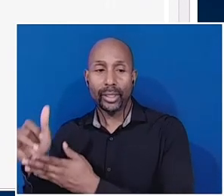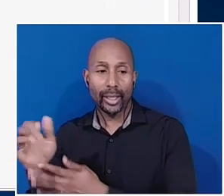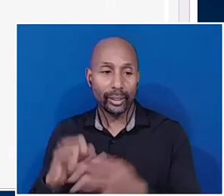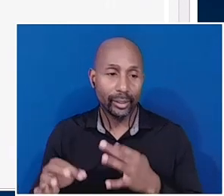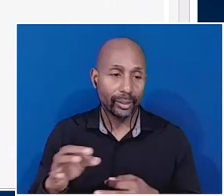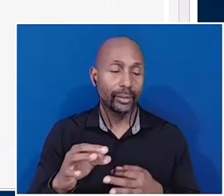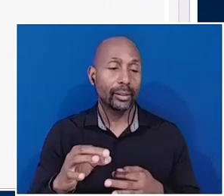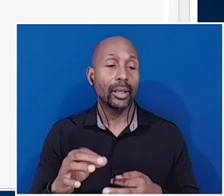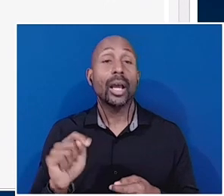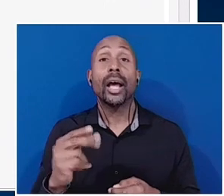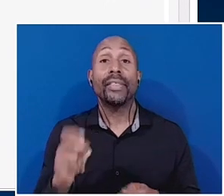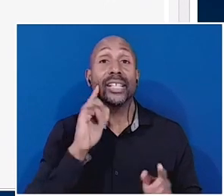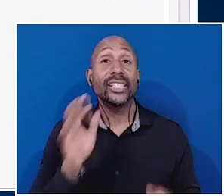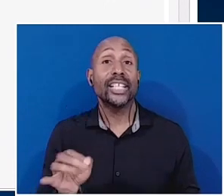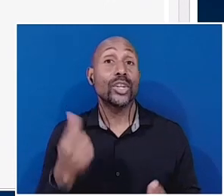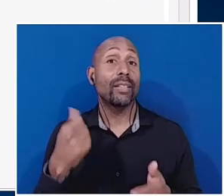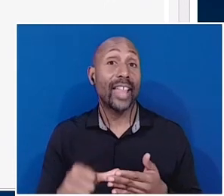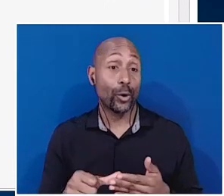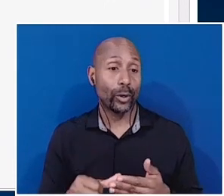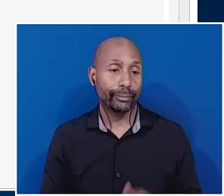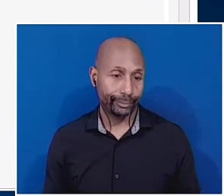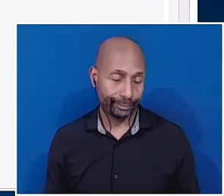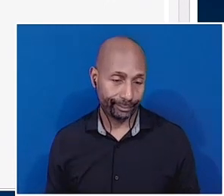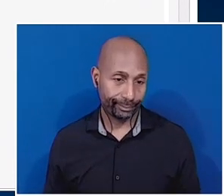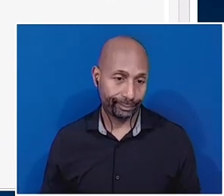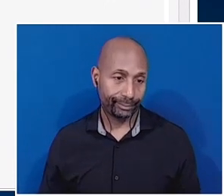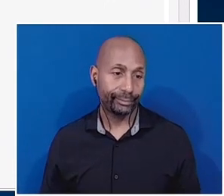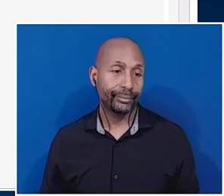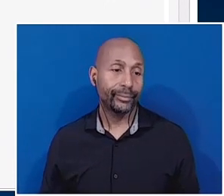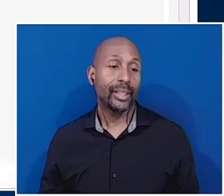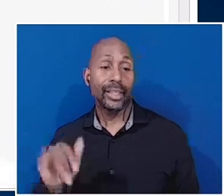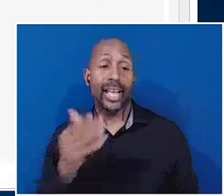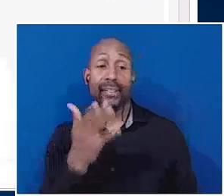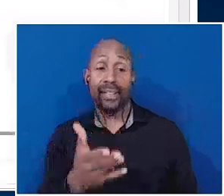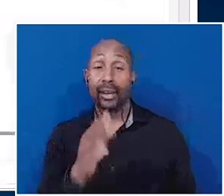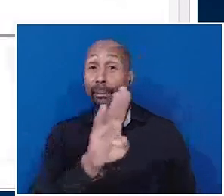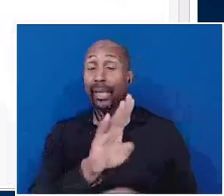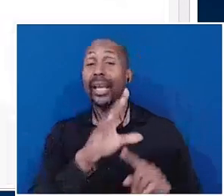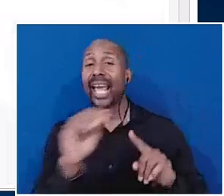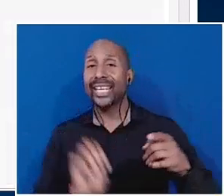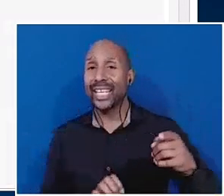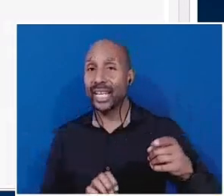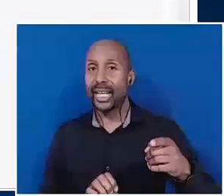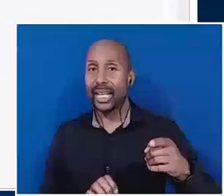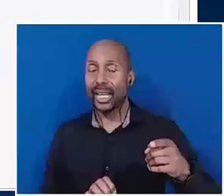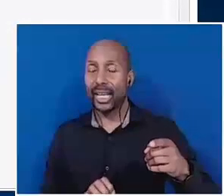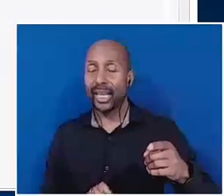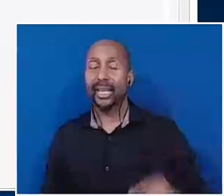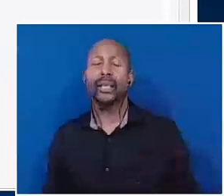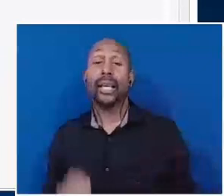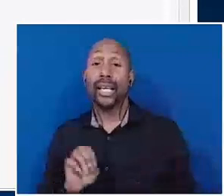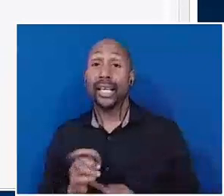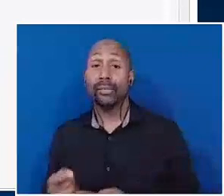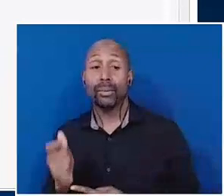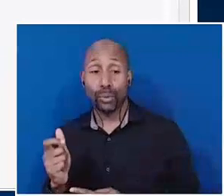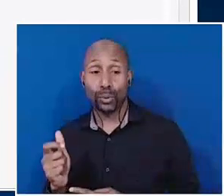And I think we added decision letters under (e) instead of the brief summary. I would say too, some agencies already